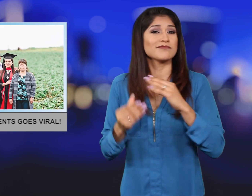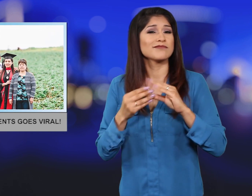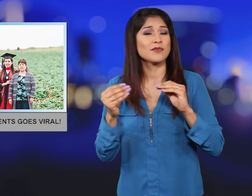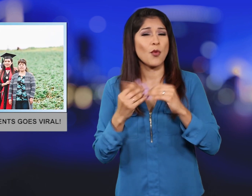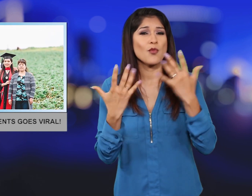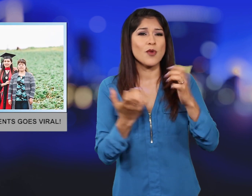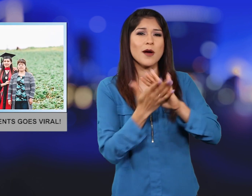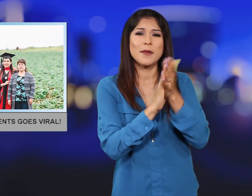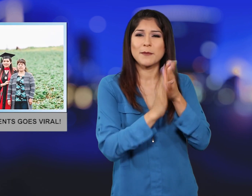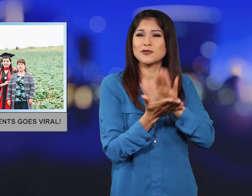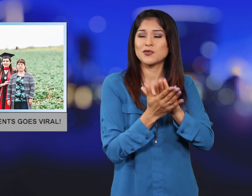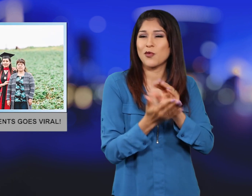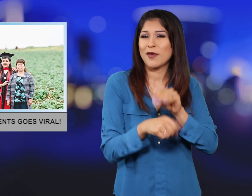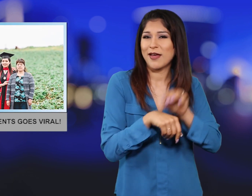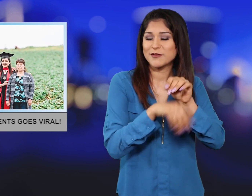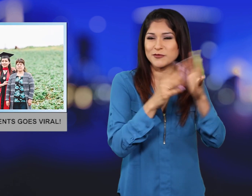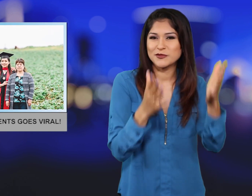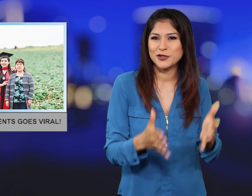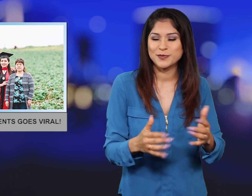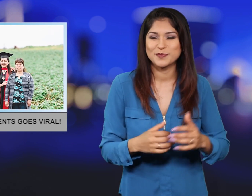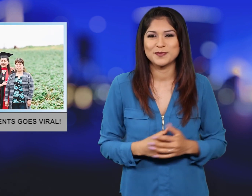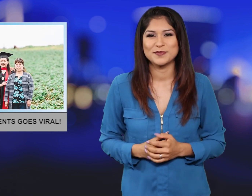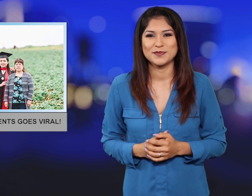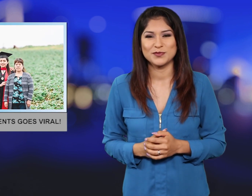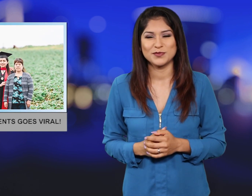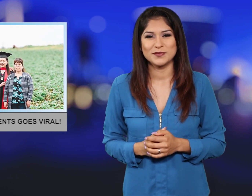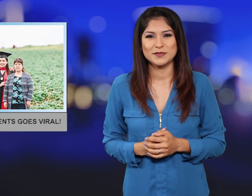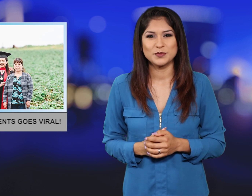She says she wants to be a school counselor.